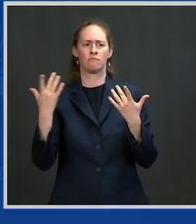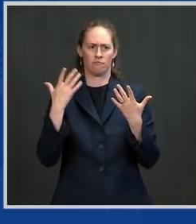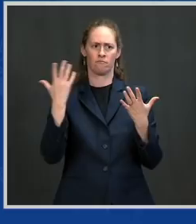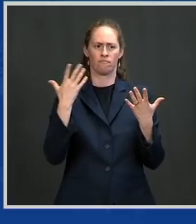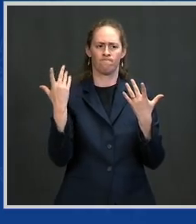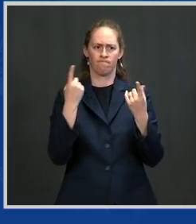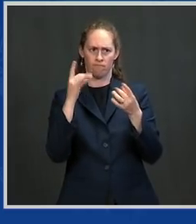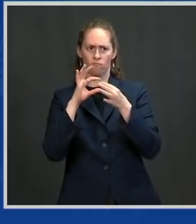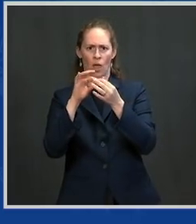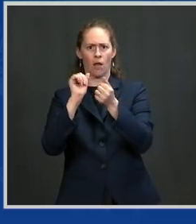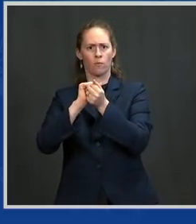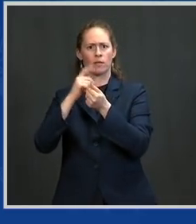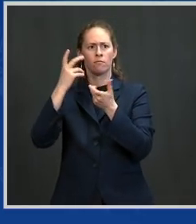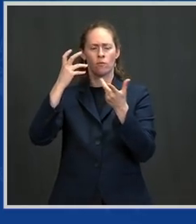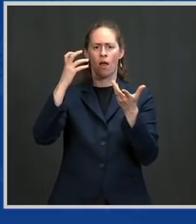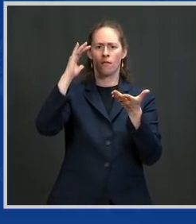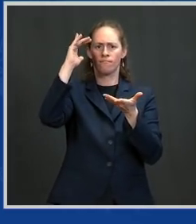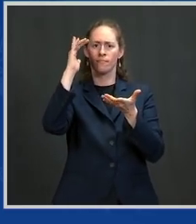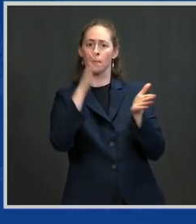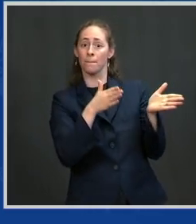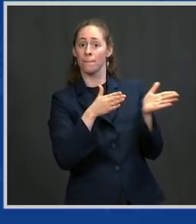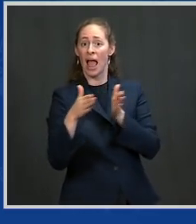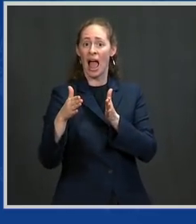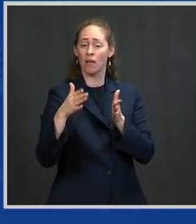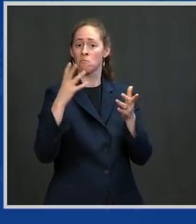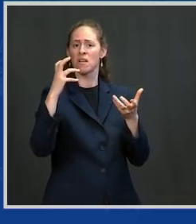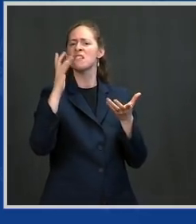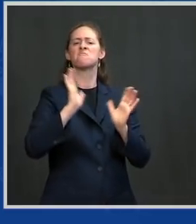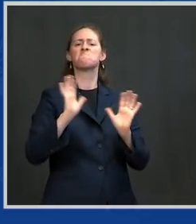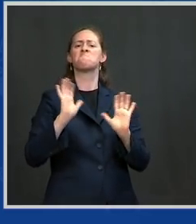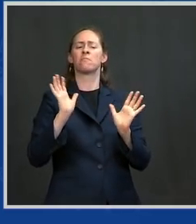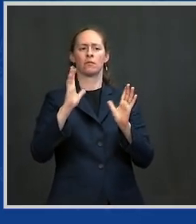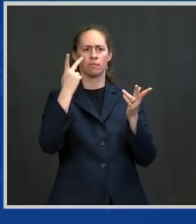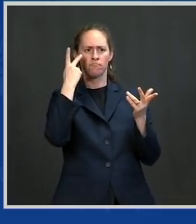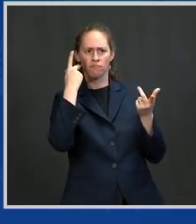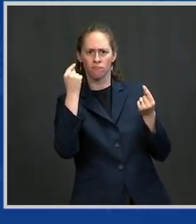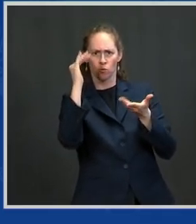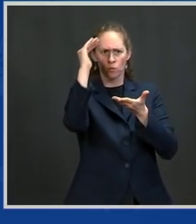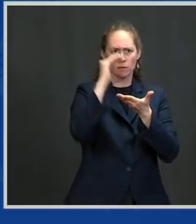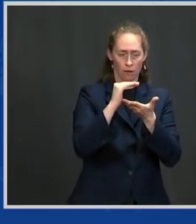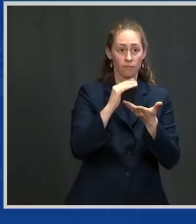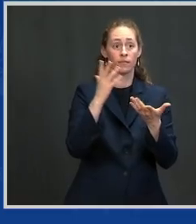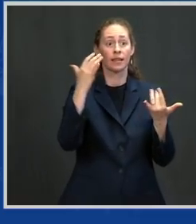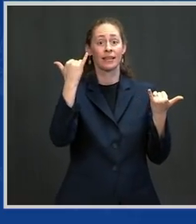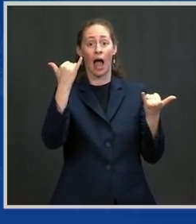Well, now that Russia has invaded parts of Ukraine, does that effectively rule out Ukraine ever entering